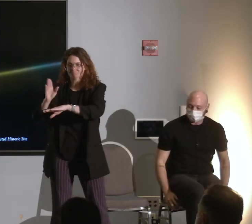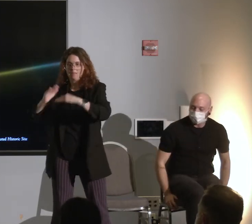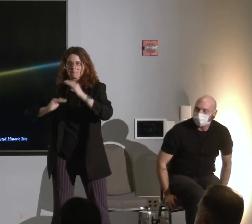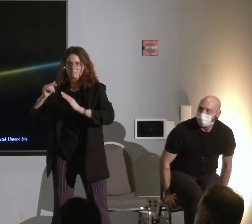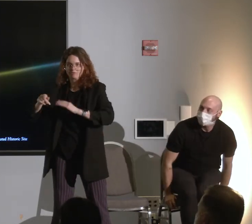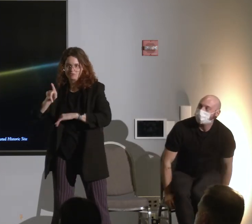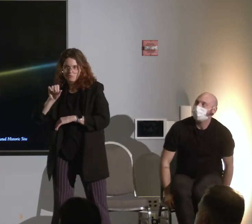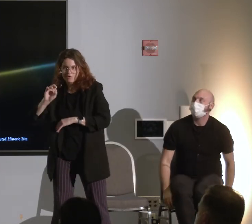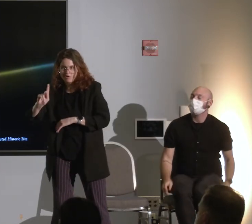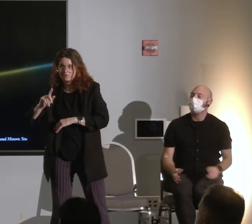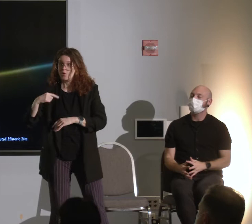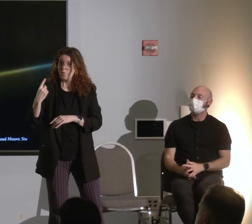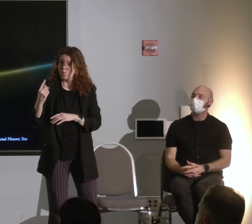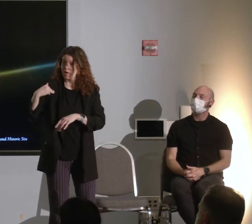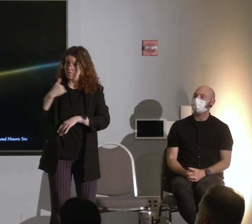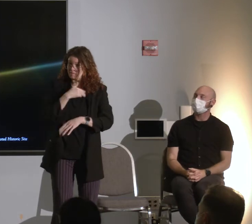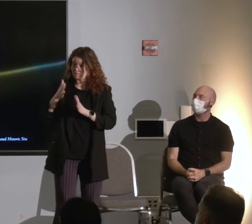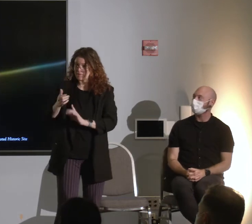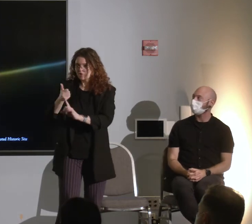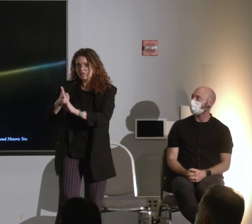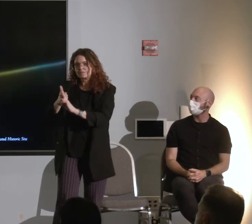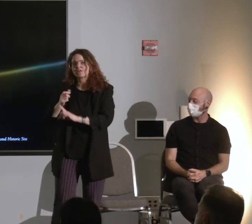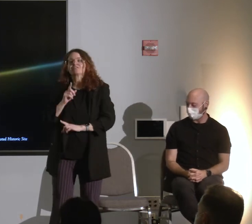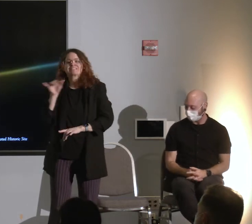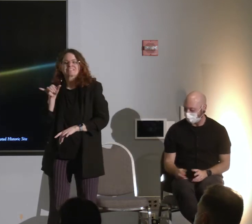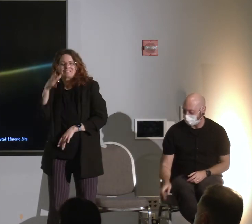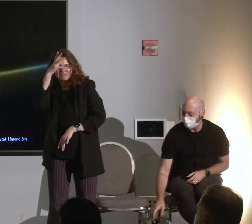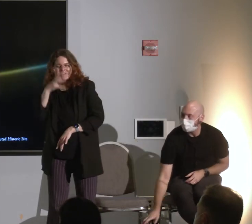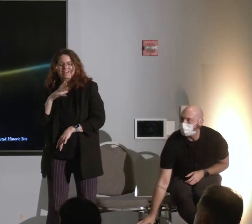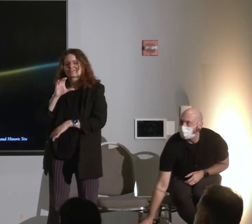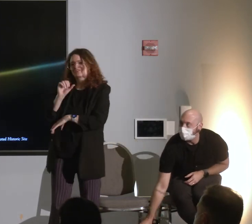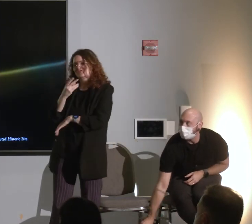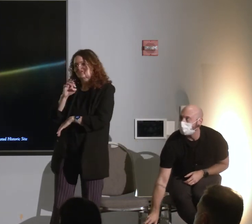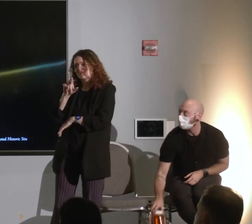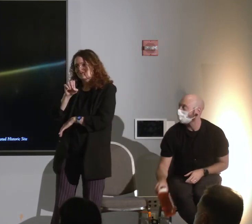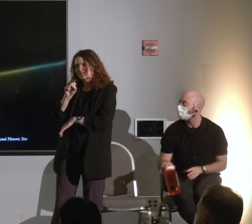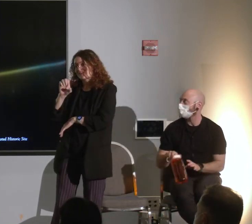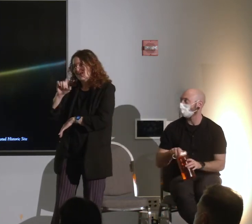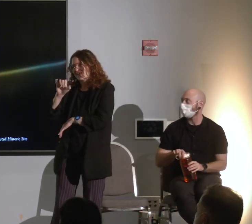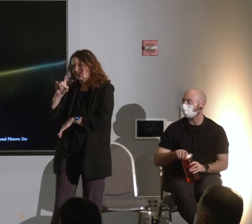One of its charter members was this very same man, Charles Elliott, sitting next to me